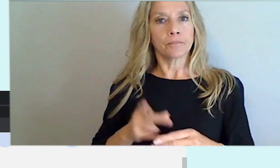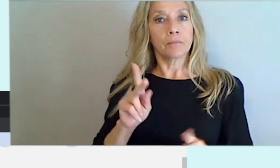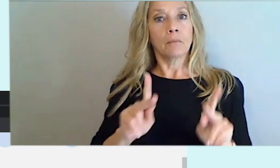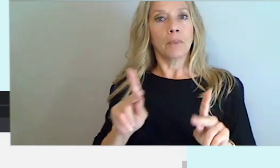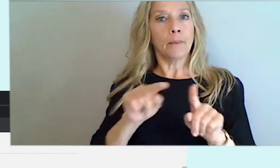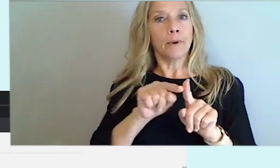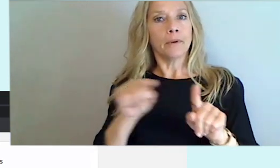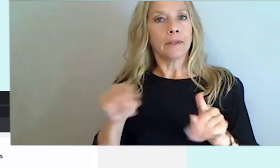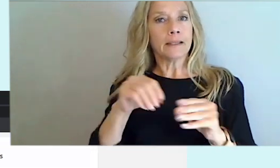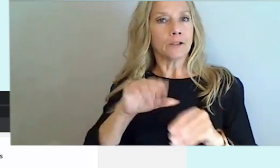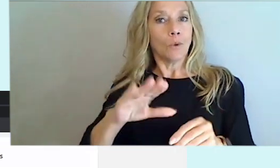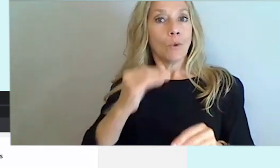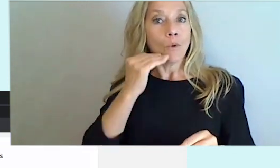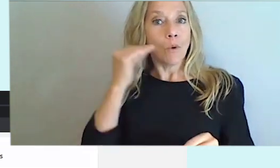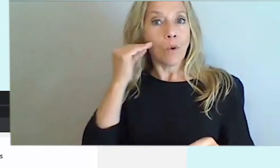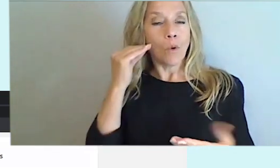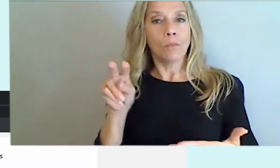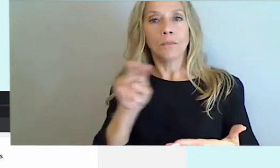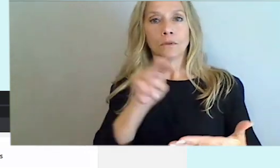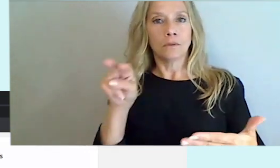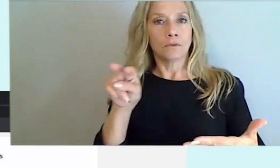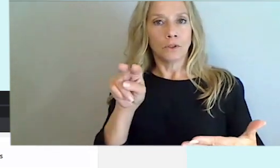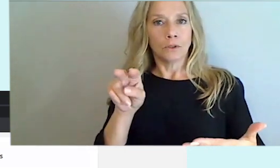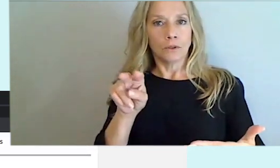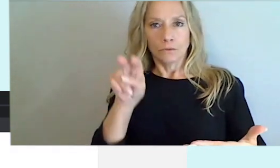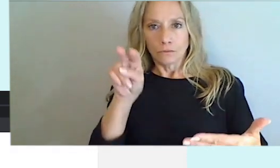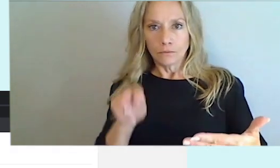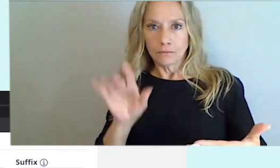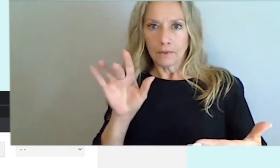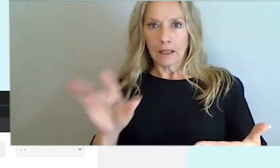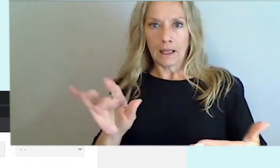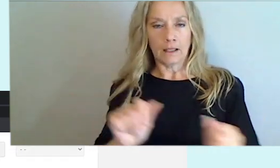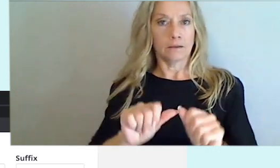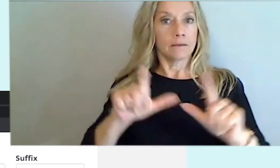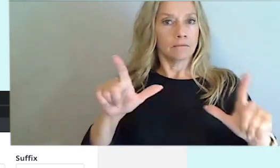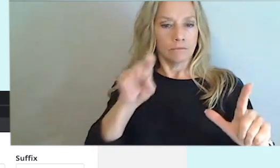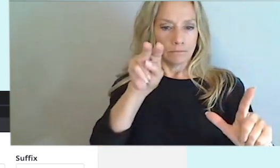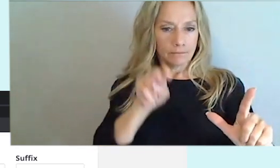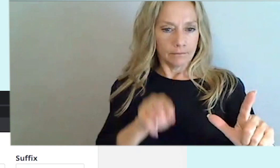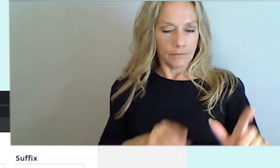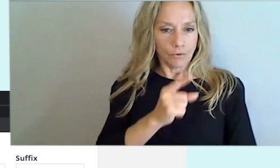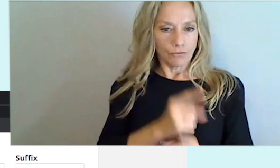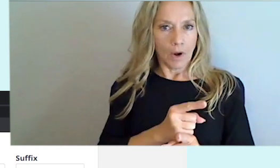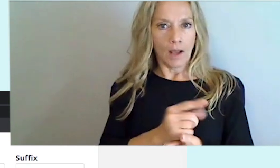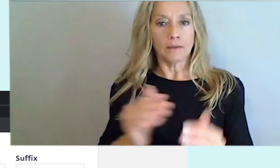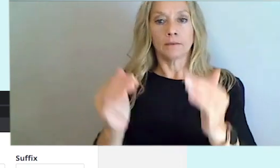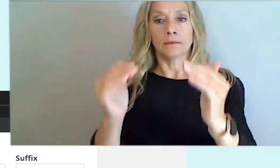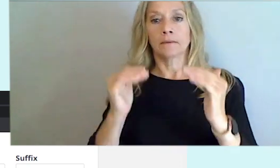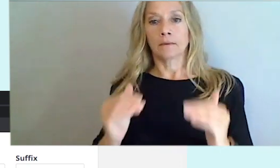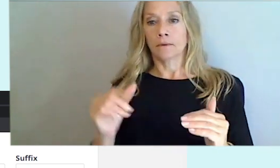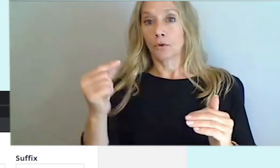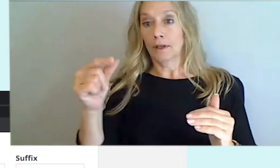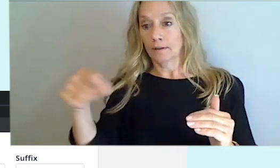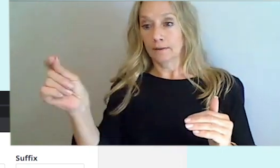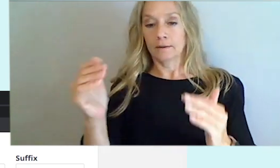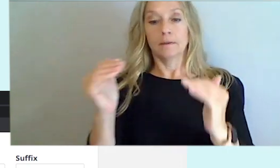Review the information and make sure everything is still correct. For this example, Lucy would like to apply for coverage.